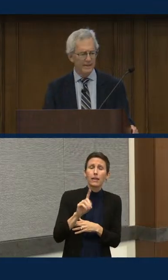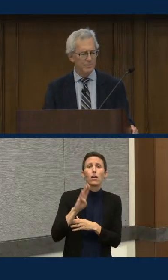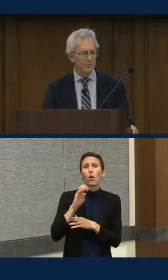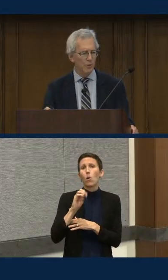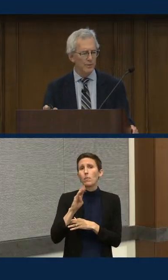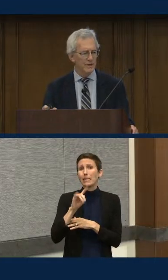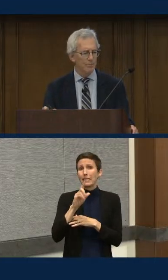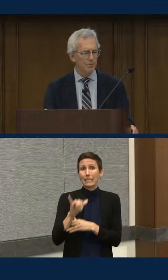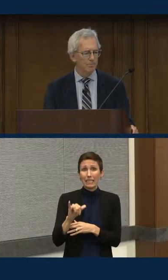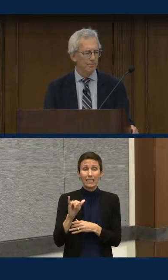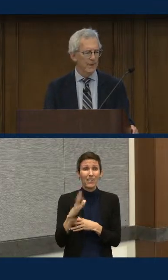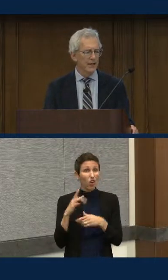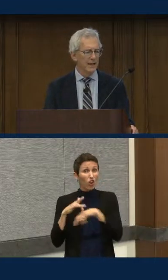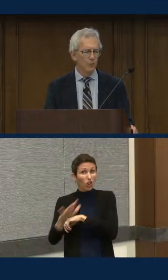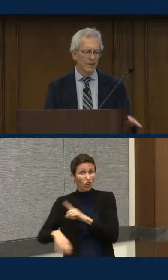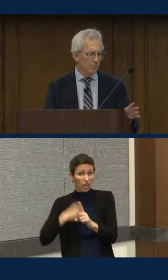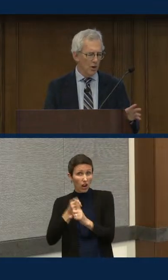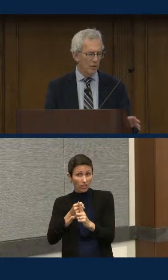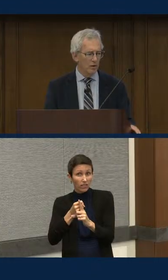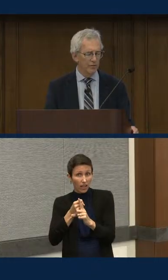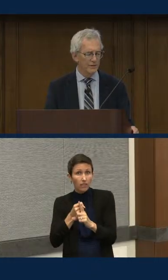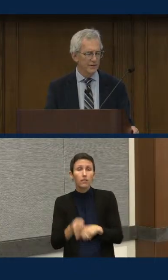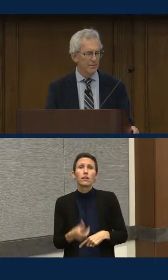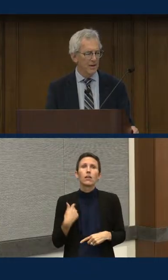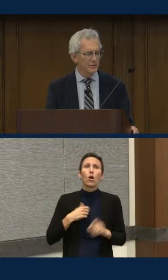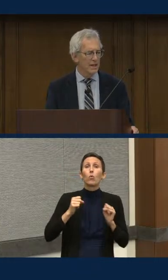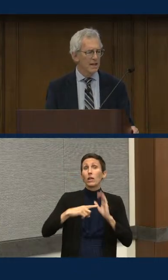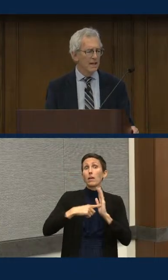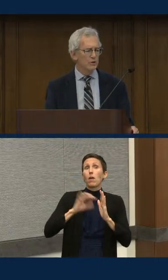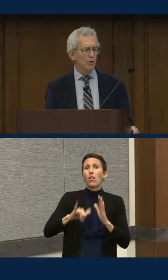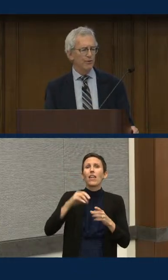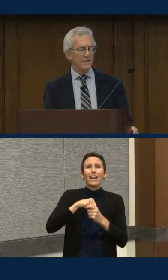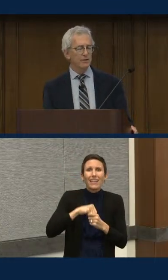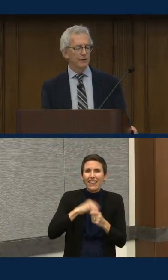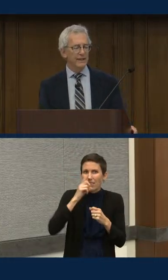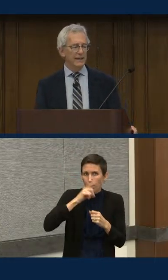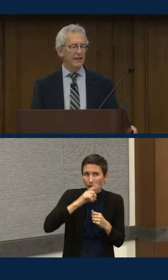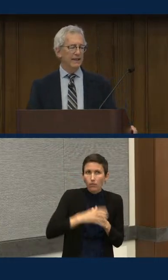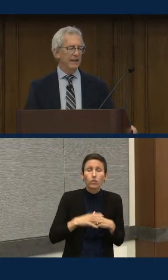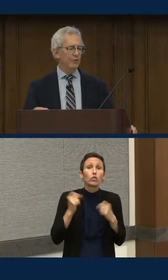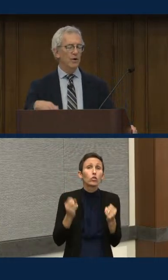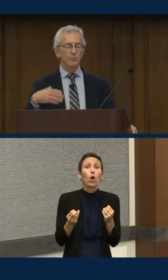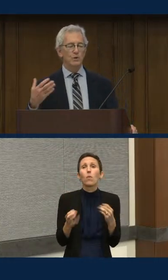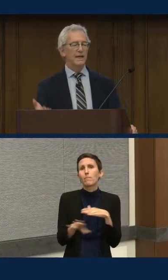receptor. We can model all this in the mouse. So effectively if